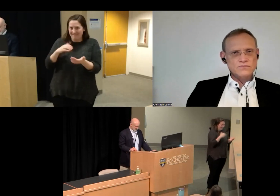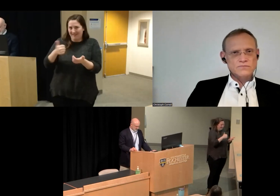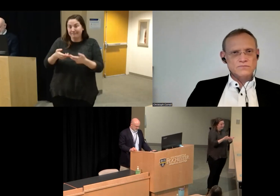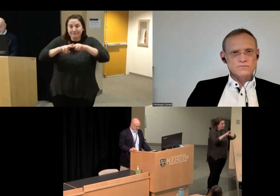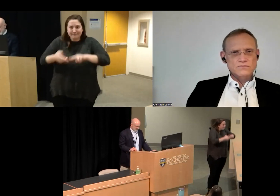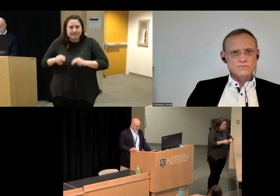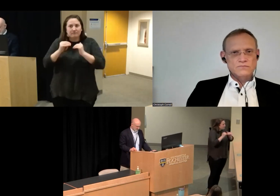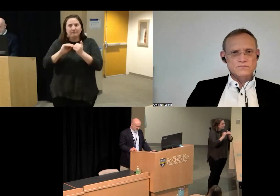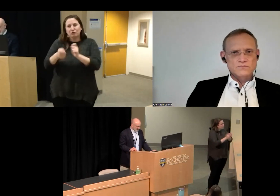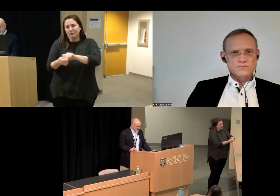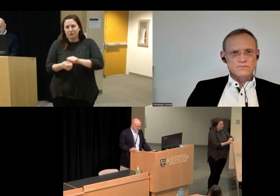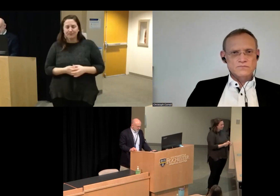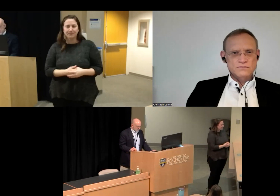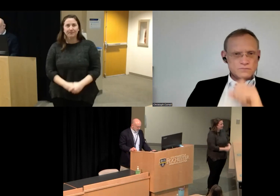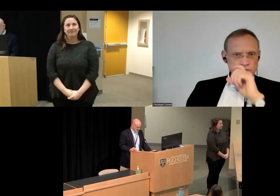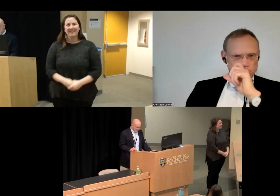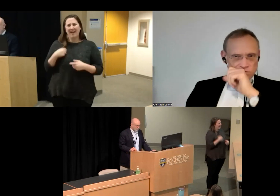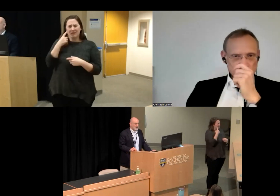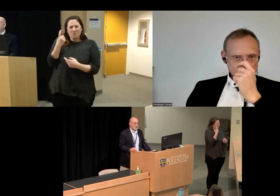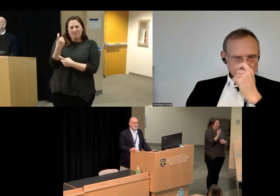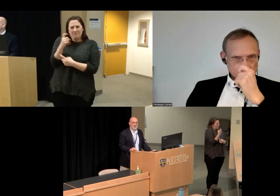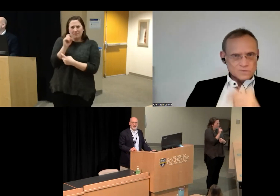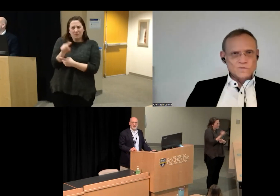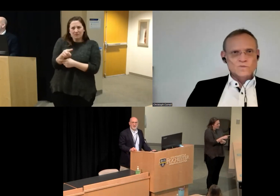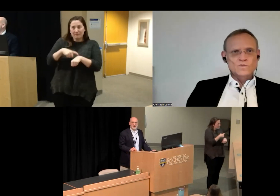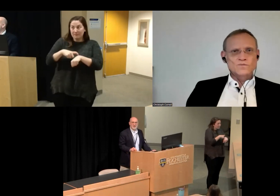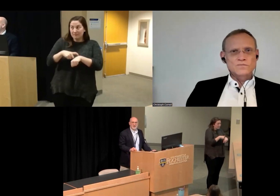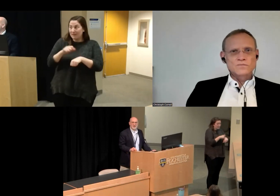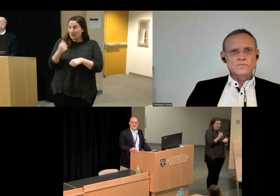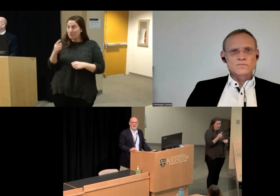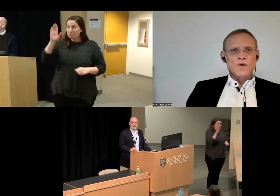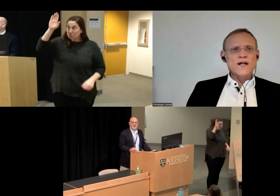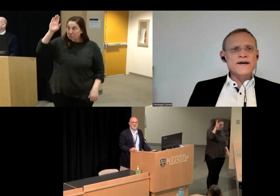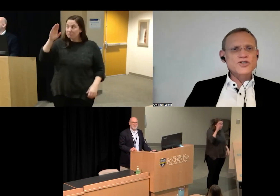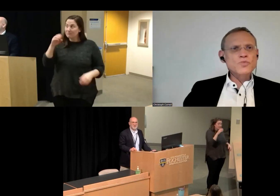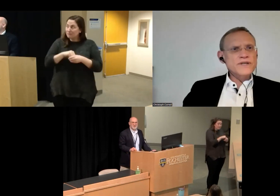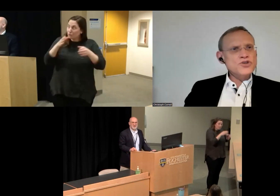Okay, I think we have time for one more question. Anyone here. Well that too